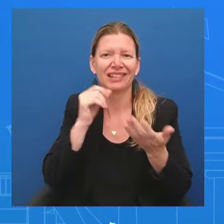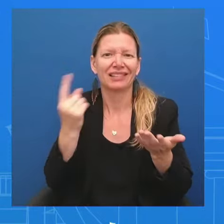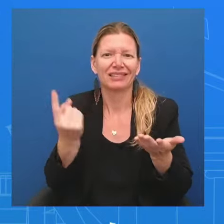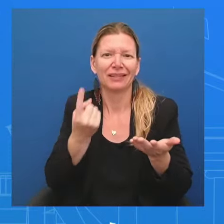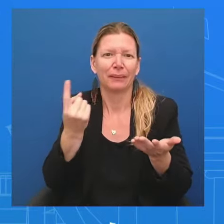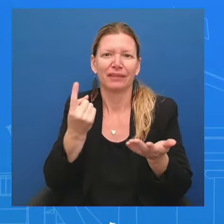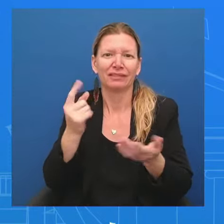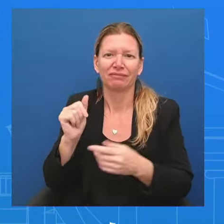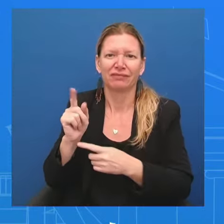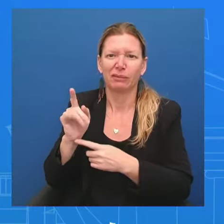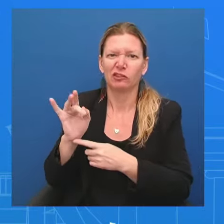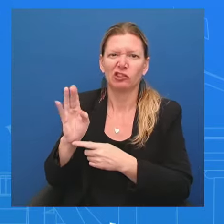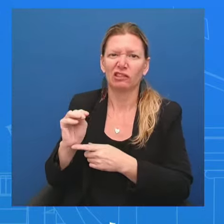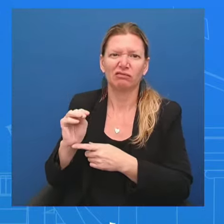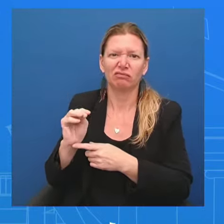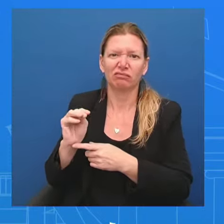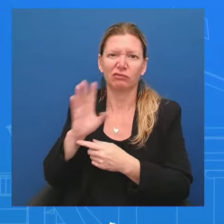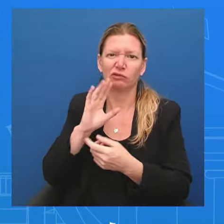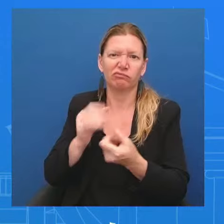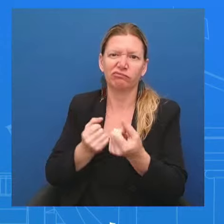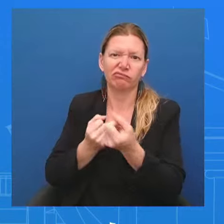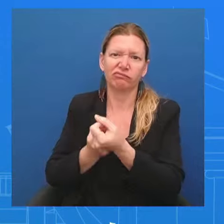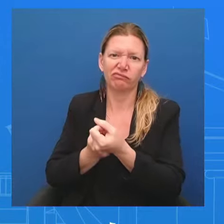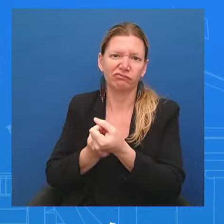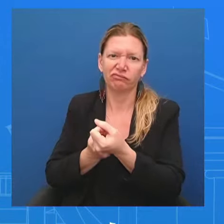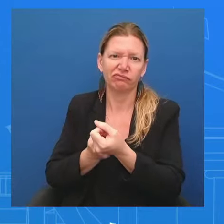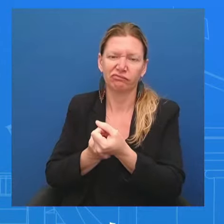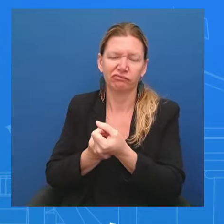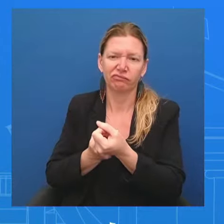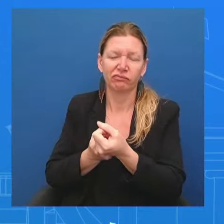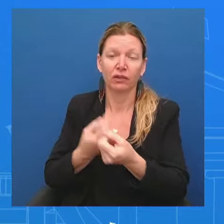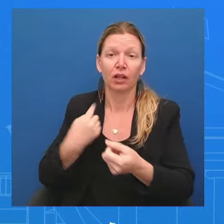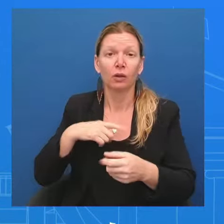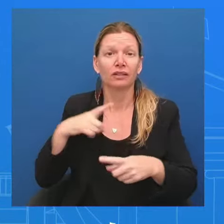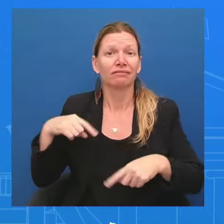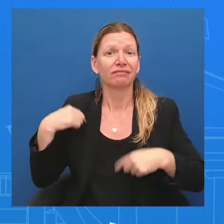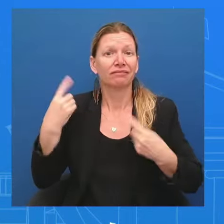And we've been also very clear that the President, and I'll reiterate what the President said.